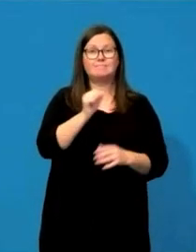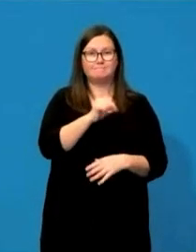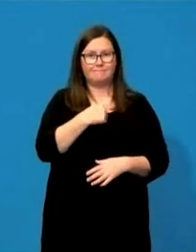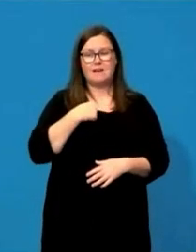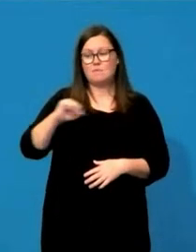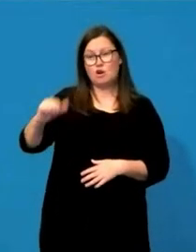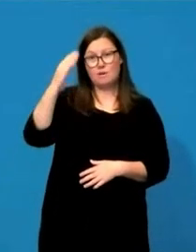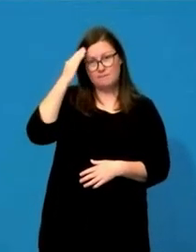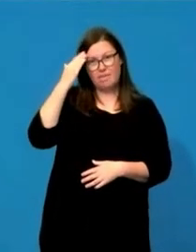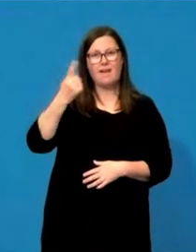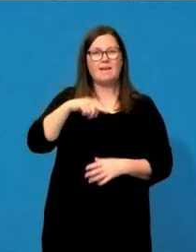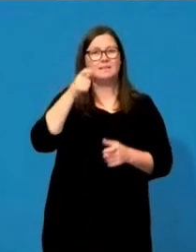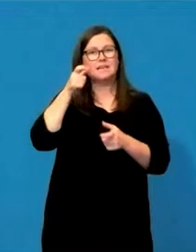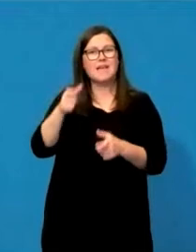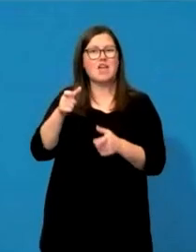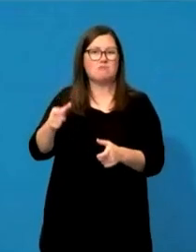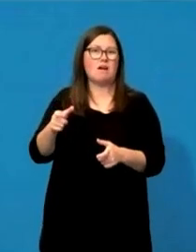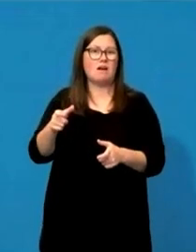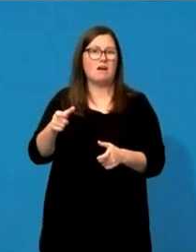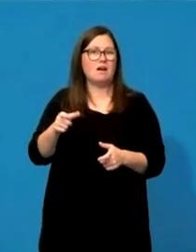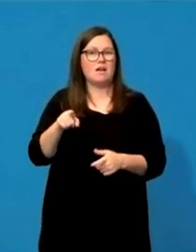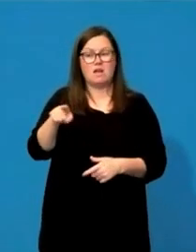So Ronita is my oldest daughter.